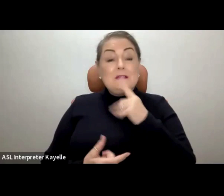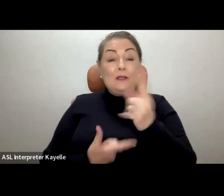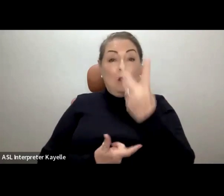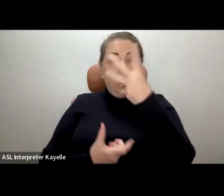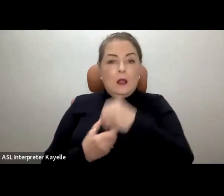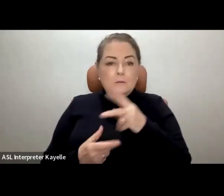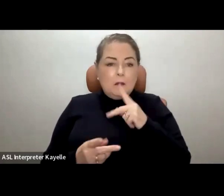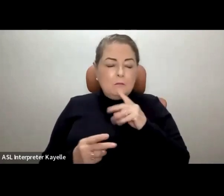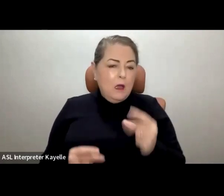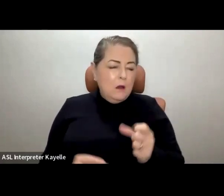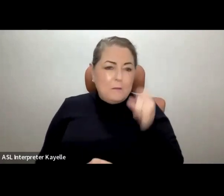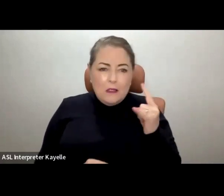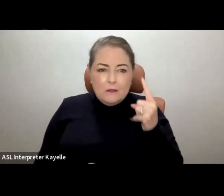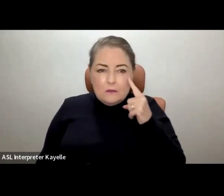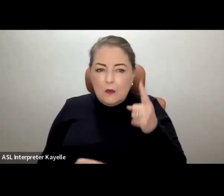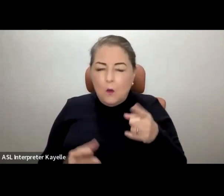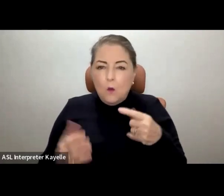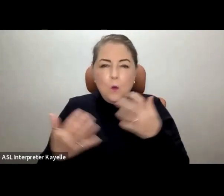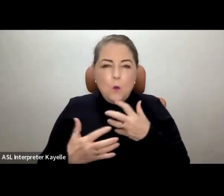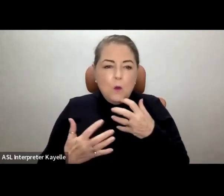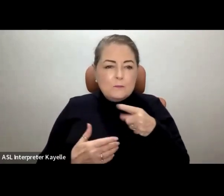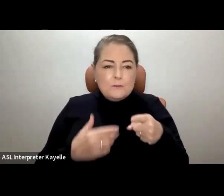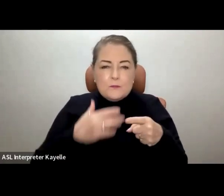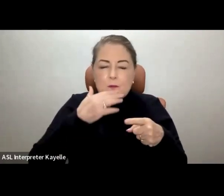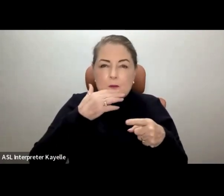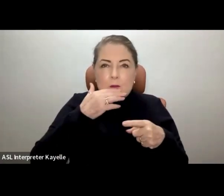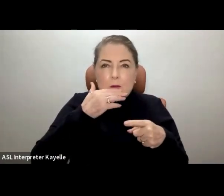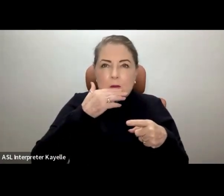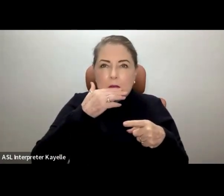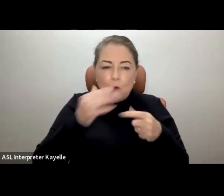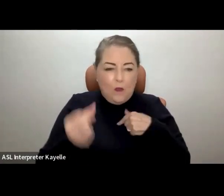immediately think that you can they have a special talent or